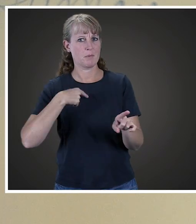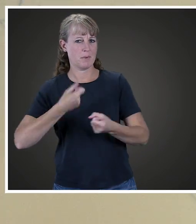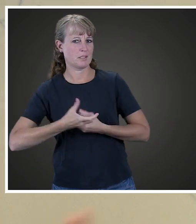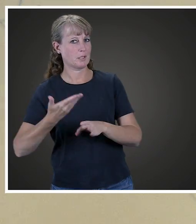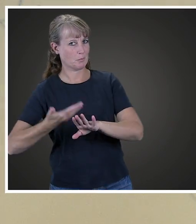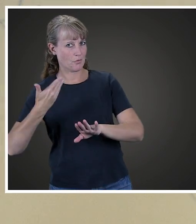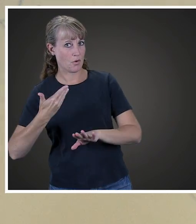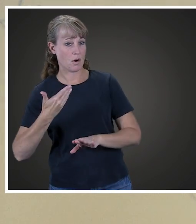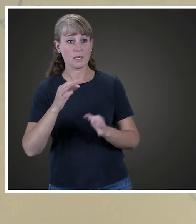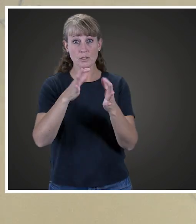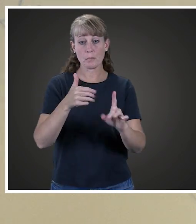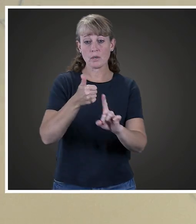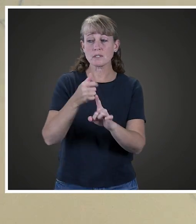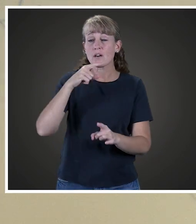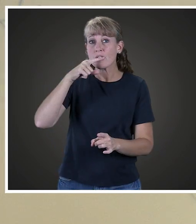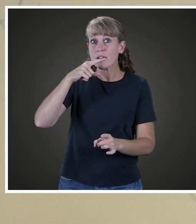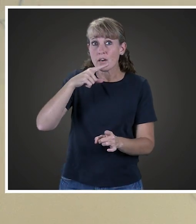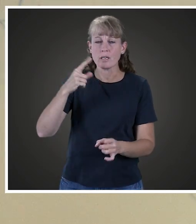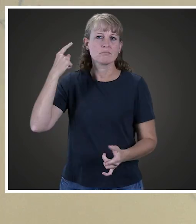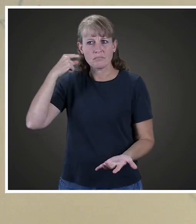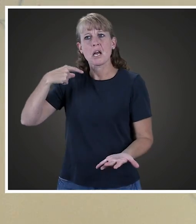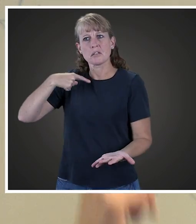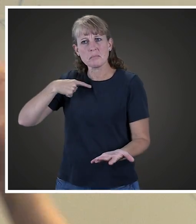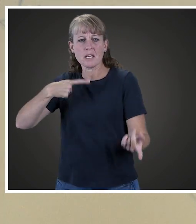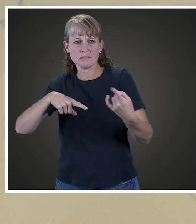The interpreter being a "hearing person" (right, because she hears me then signs to the student)